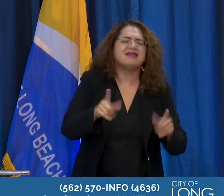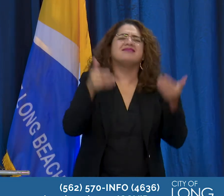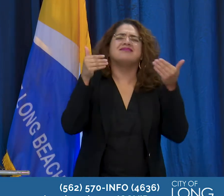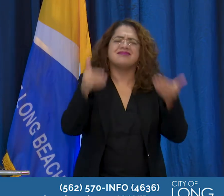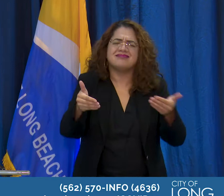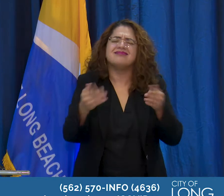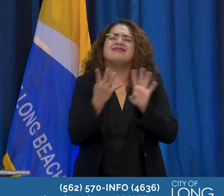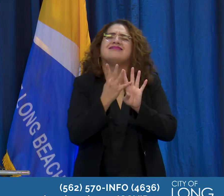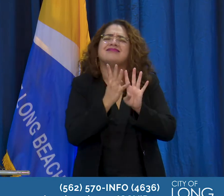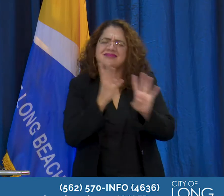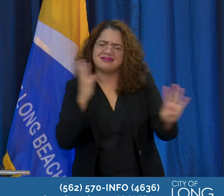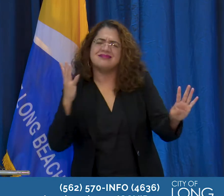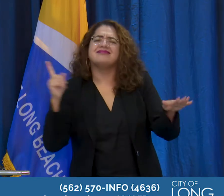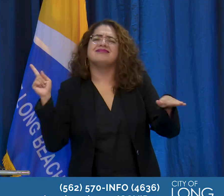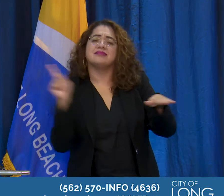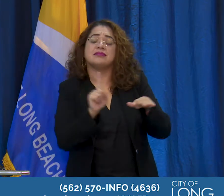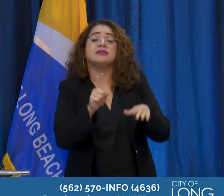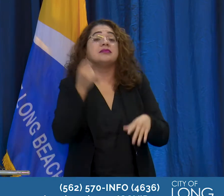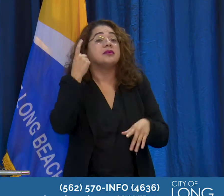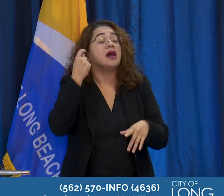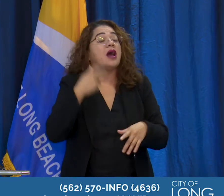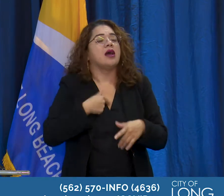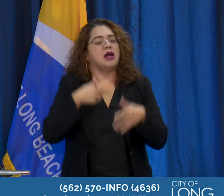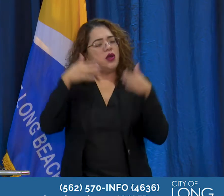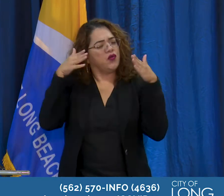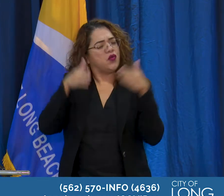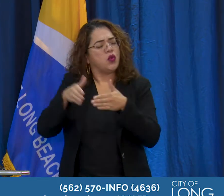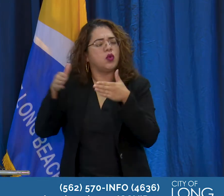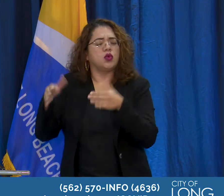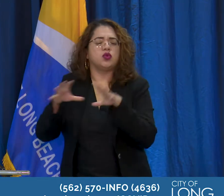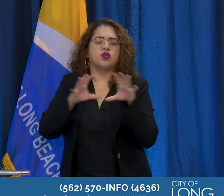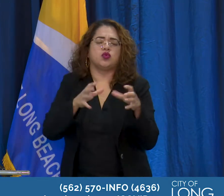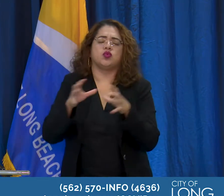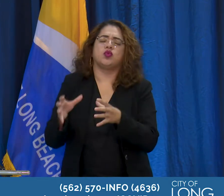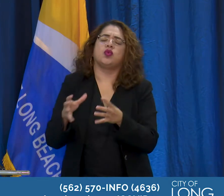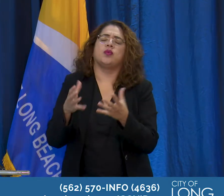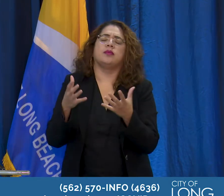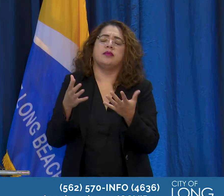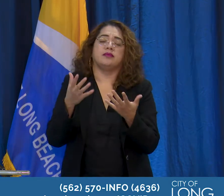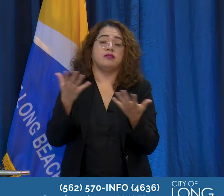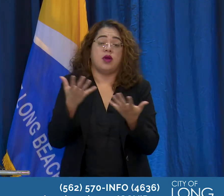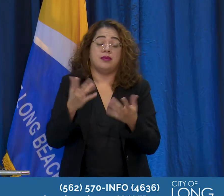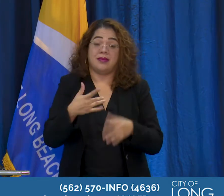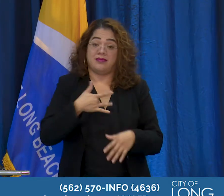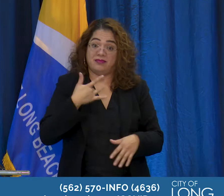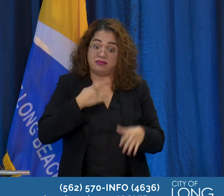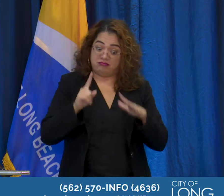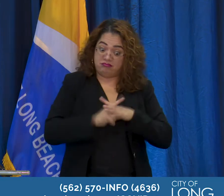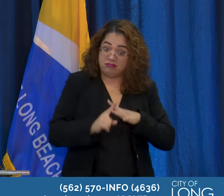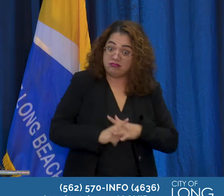But especially the following people: anyone who has symptoms of COVID-19, anyone who's